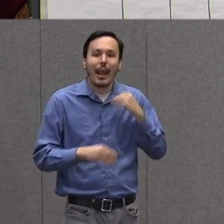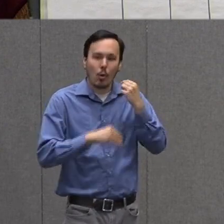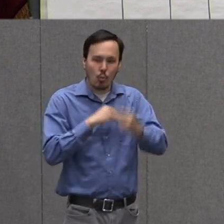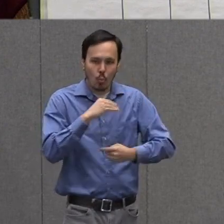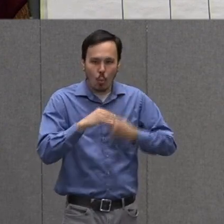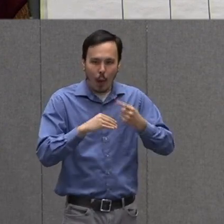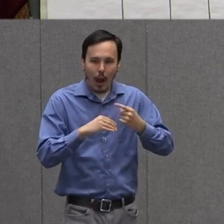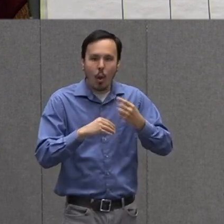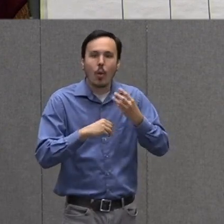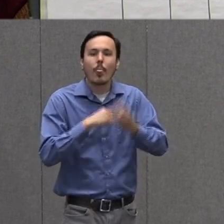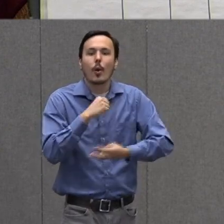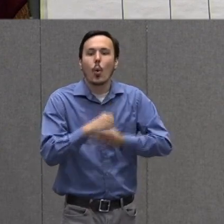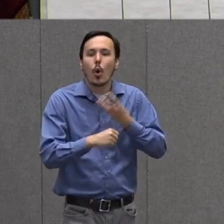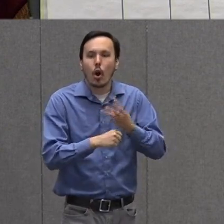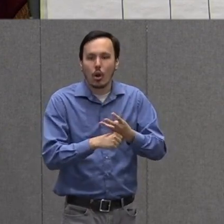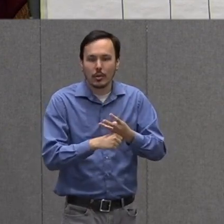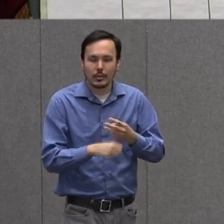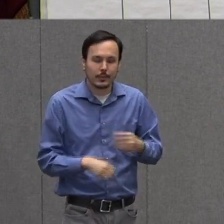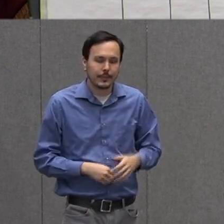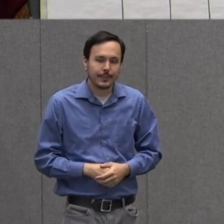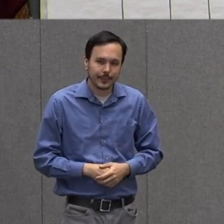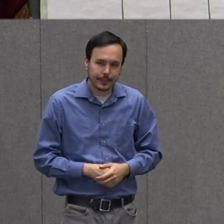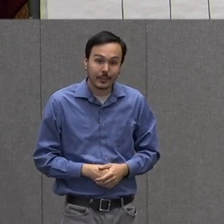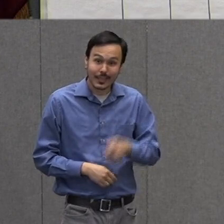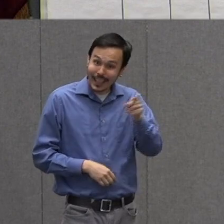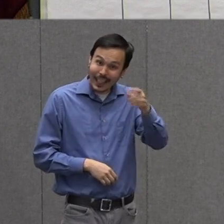This tells us where volunteers are at.